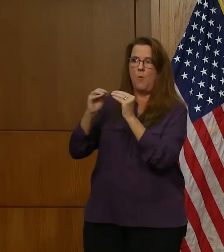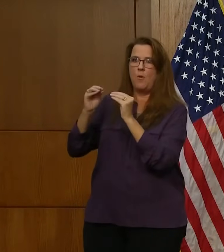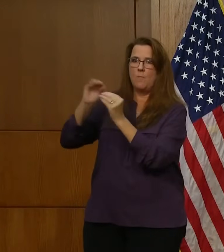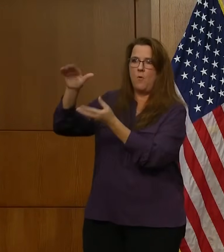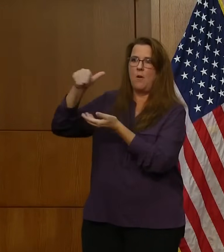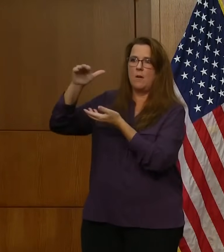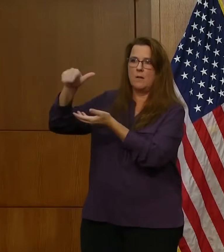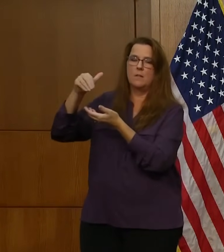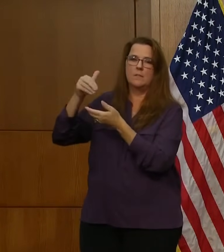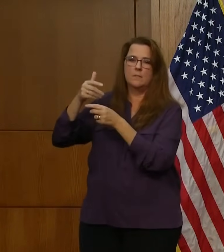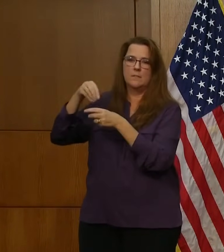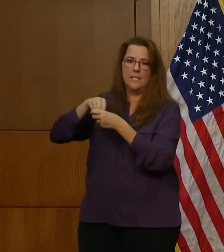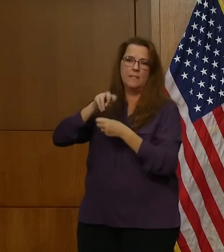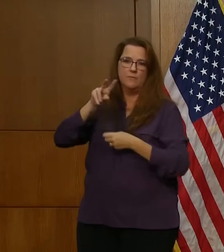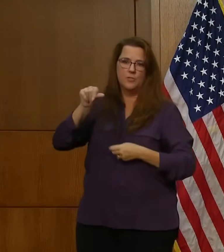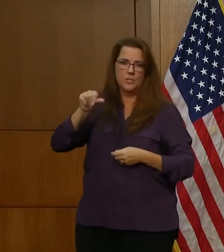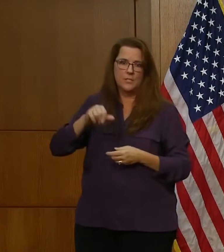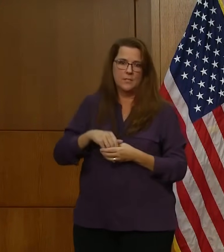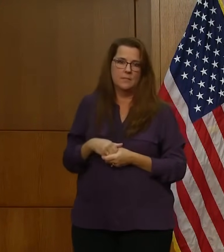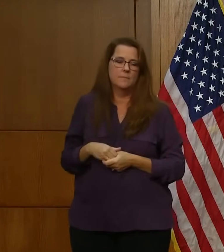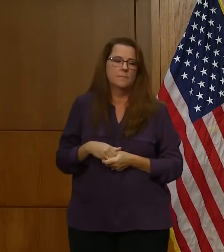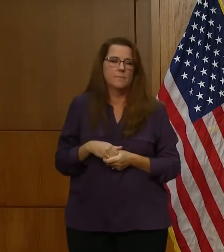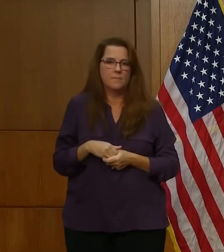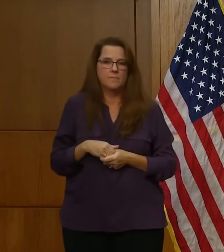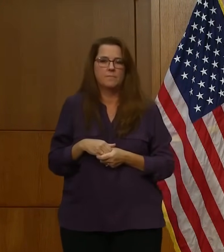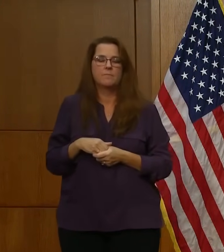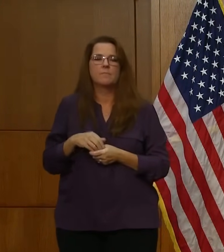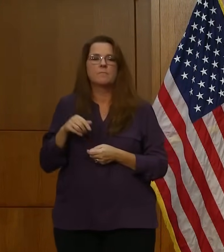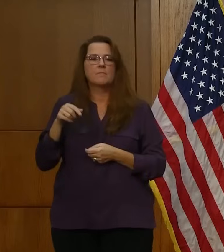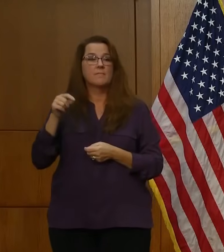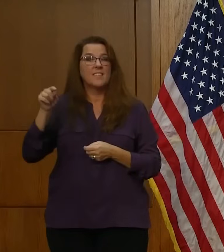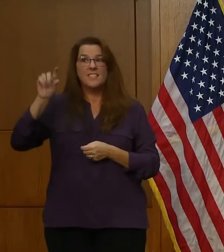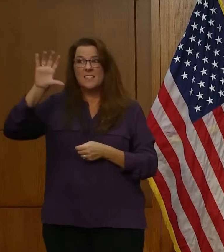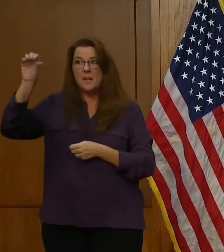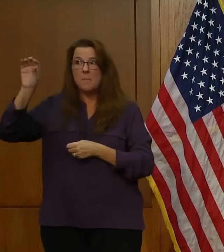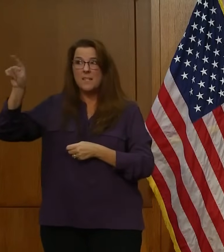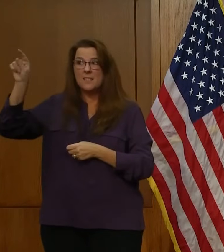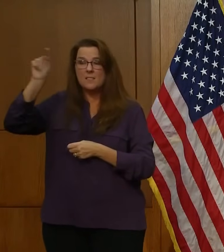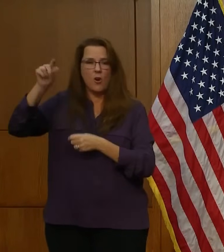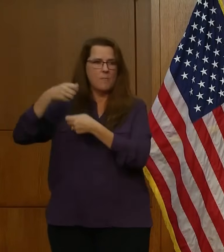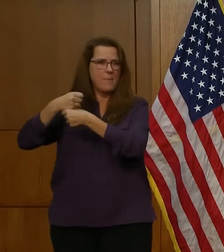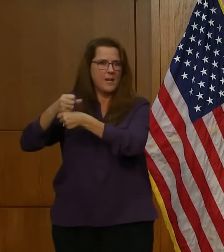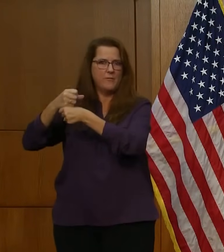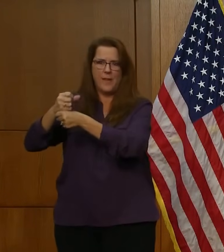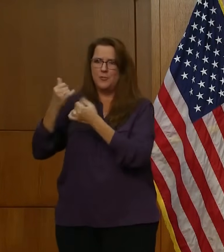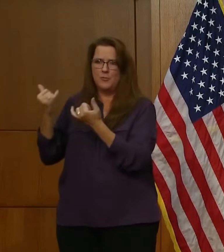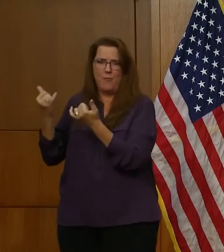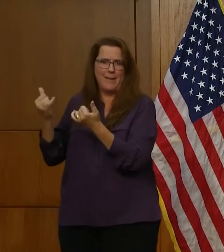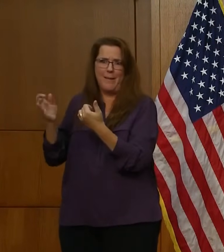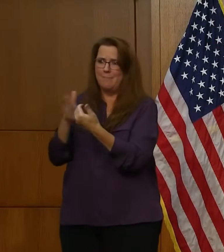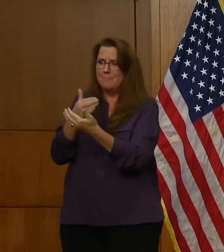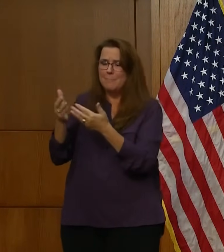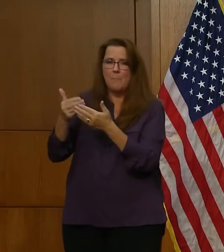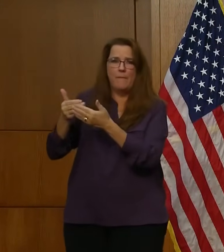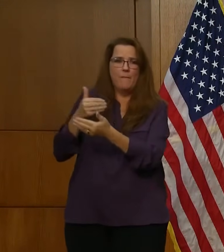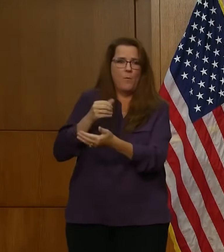SEEING MORE VACCINE DOSES BEING ALLOCATED TO VIRGINIA. THE